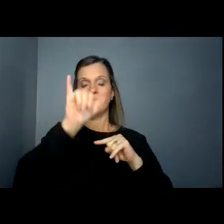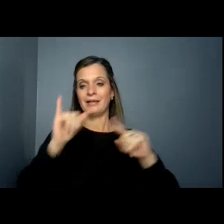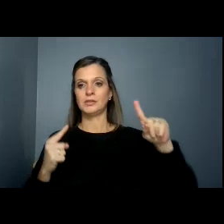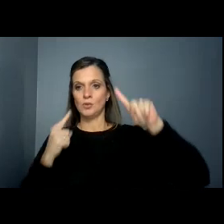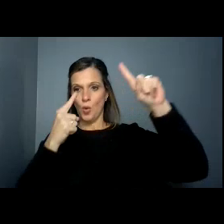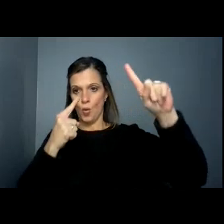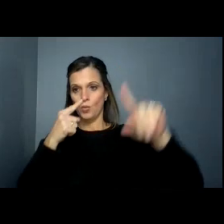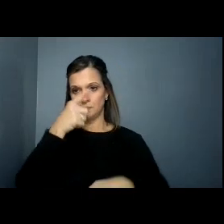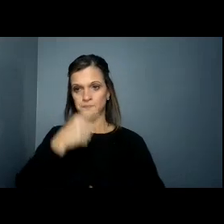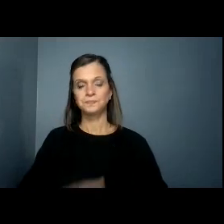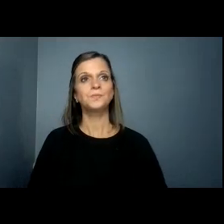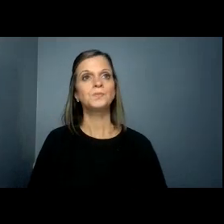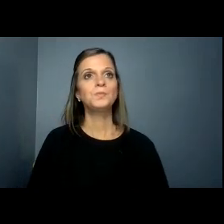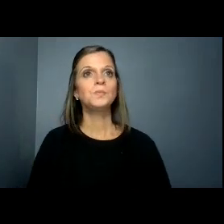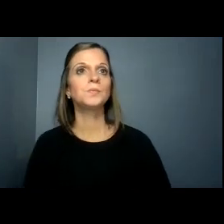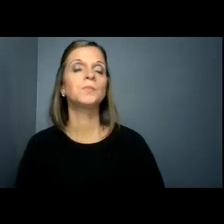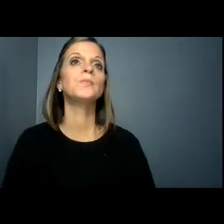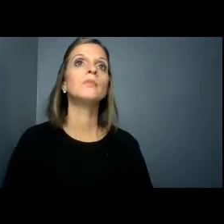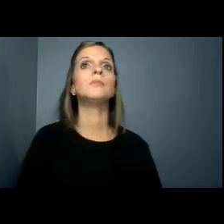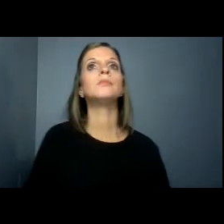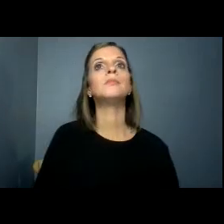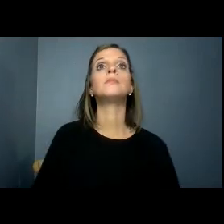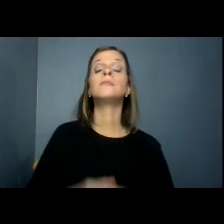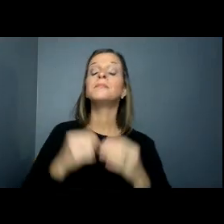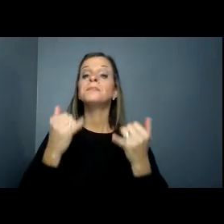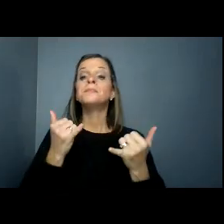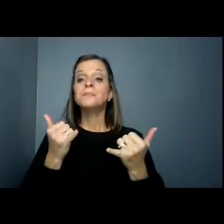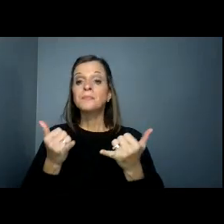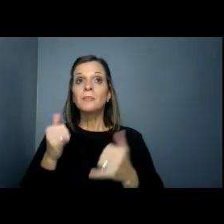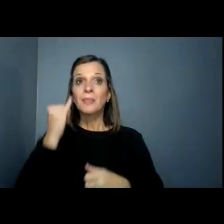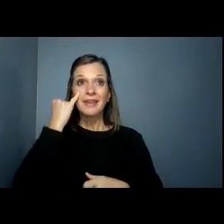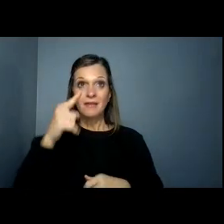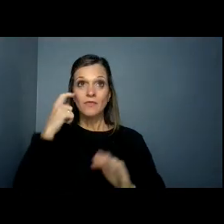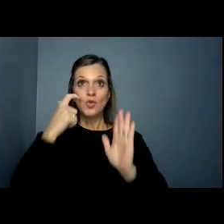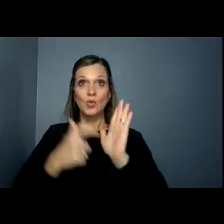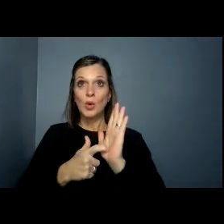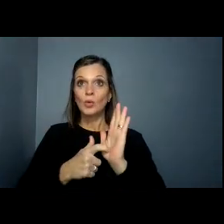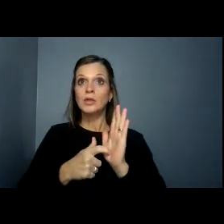Now. Again, if you look at those bone brackets, they're